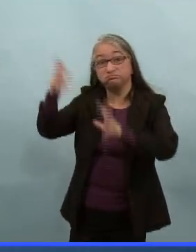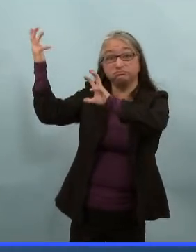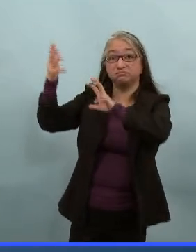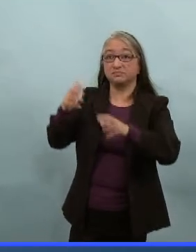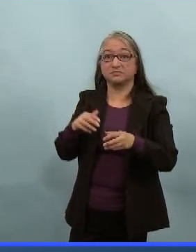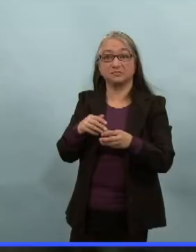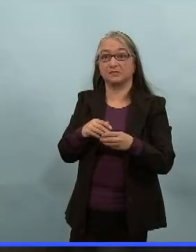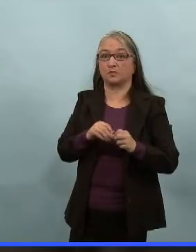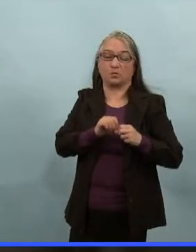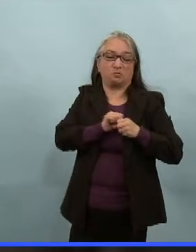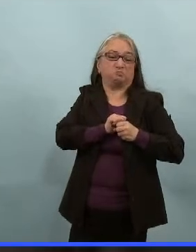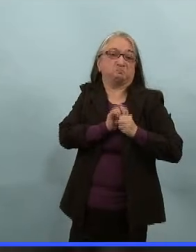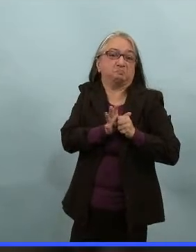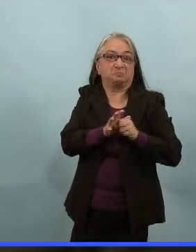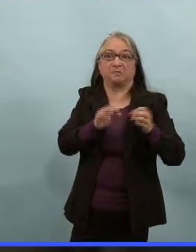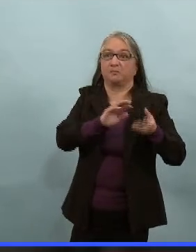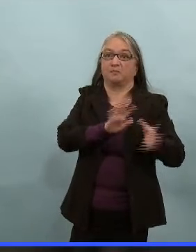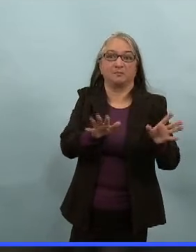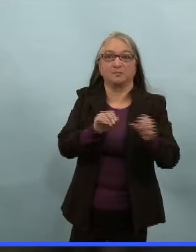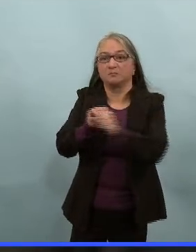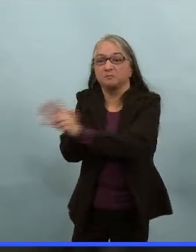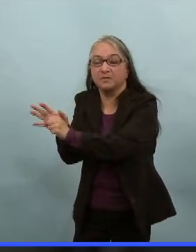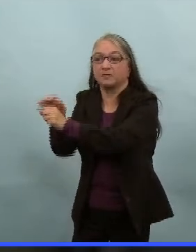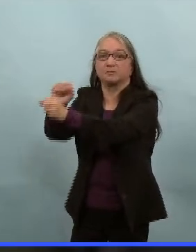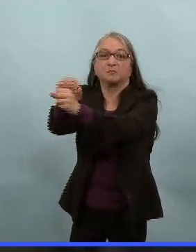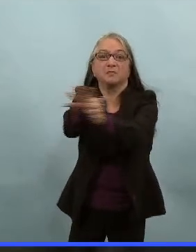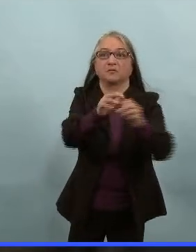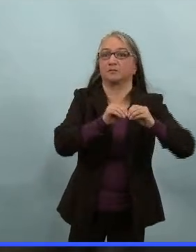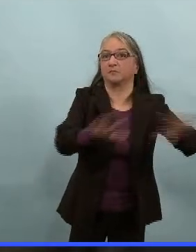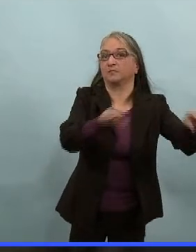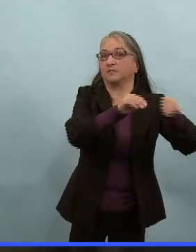have the details on that i just have the same information that you have related to the numbers